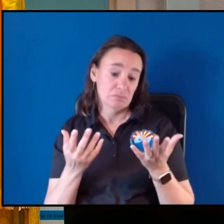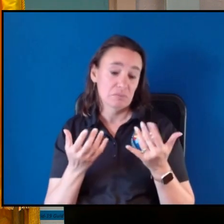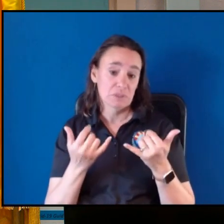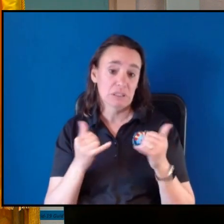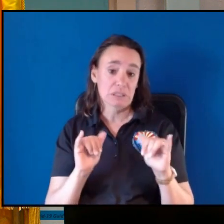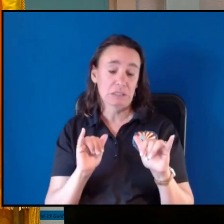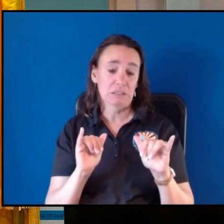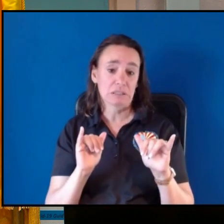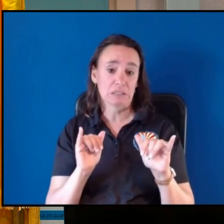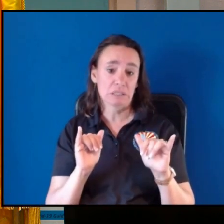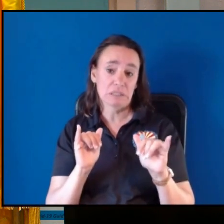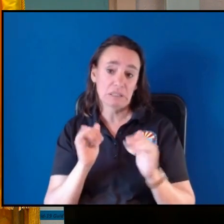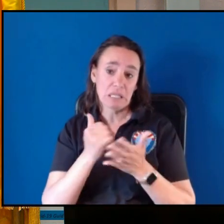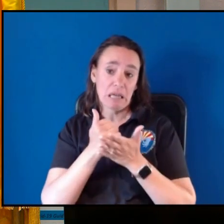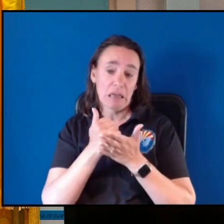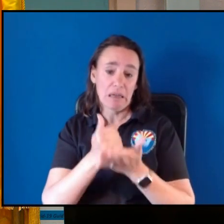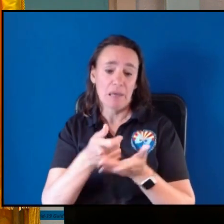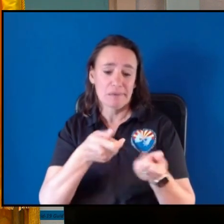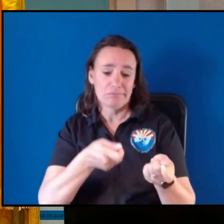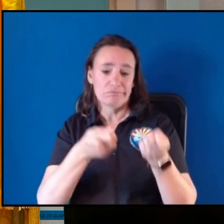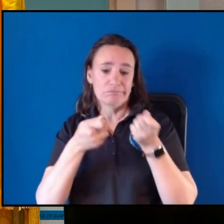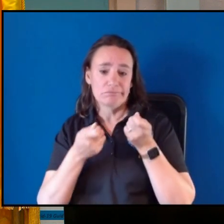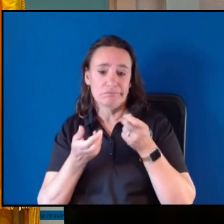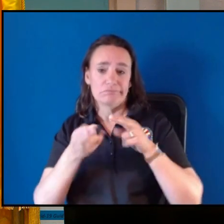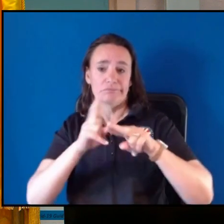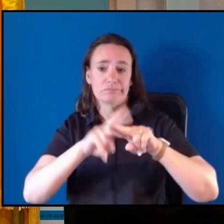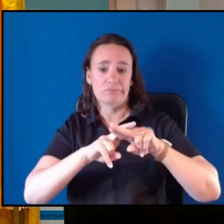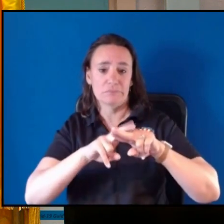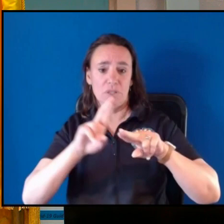relative humidity to come up getting us more clouds slightly